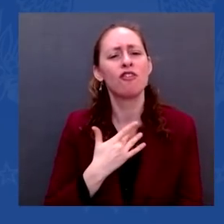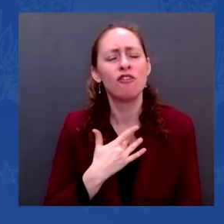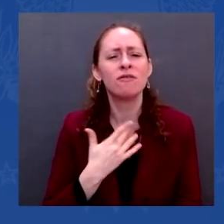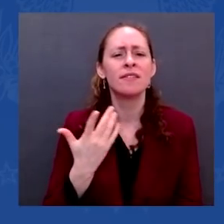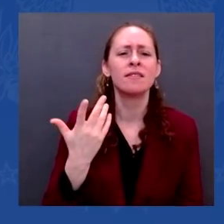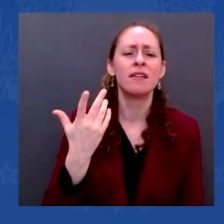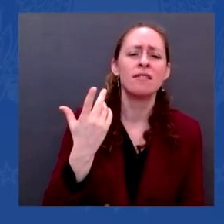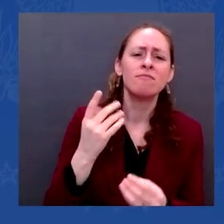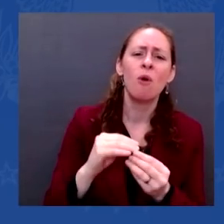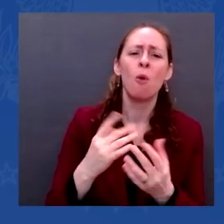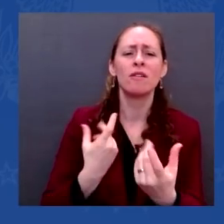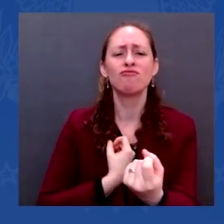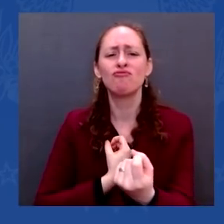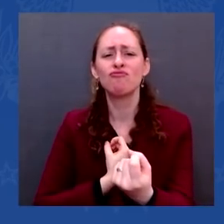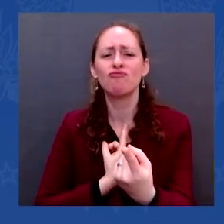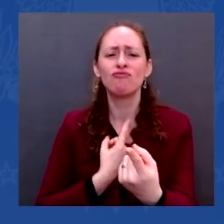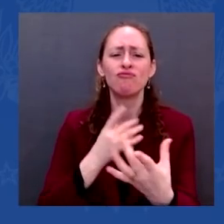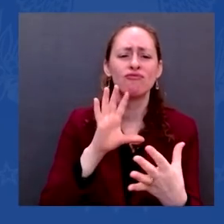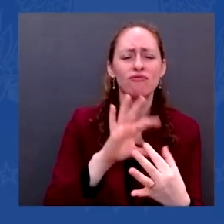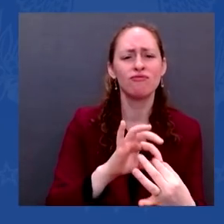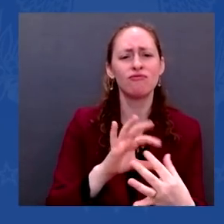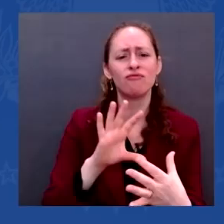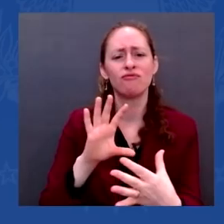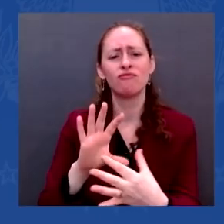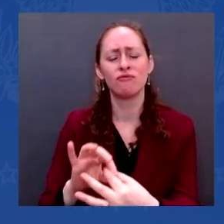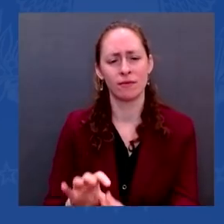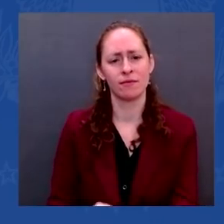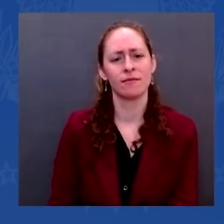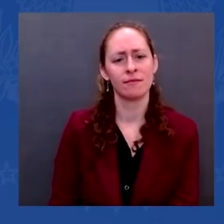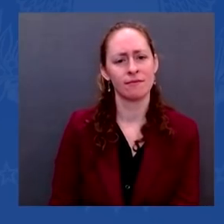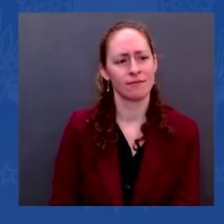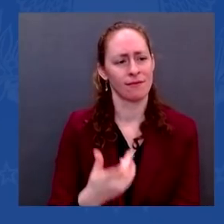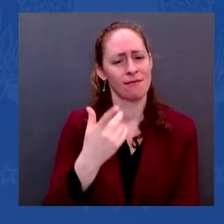and be guided by that light for all our days.